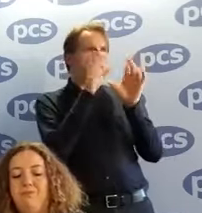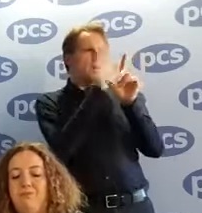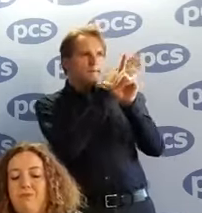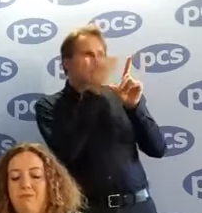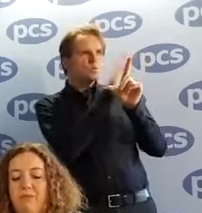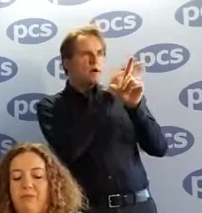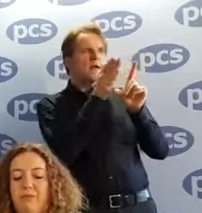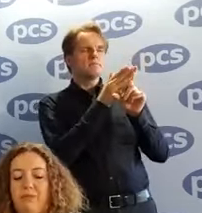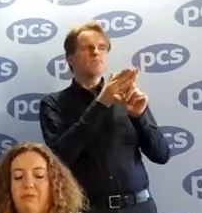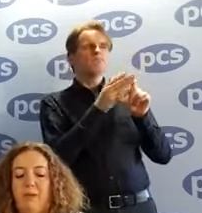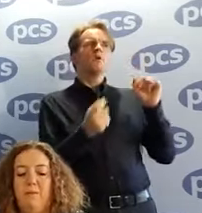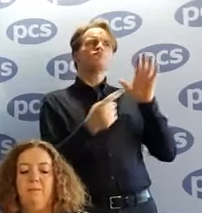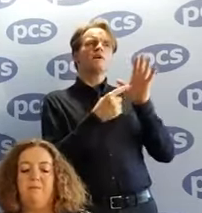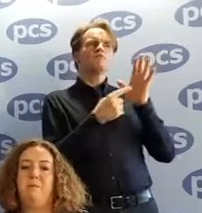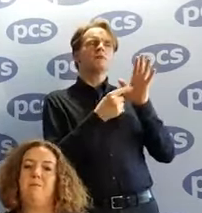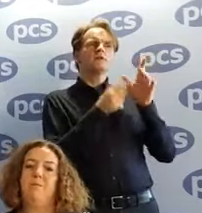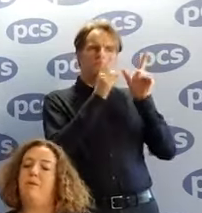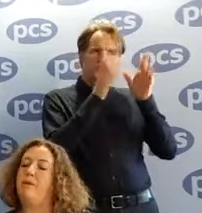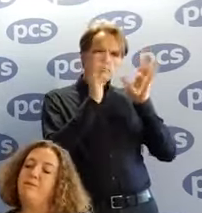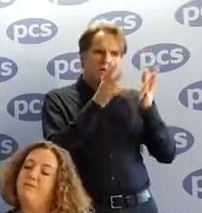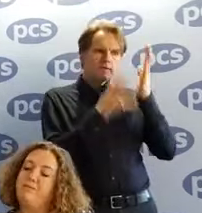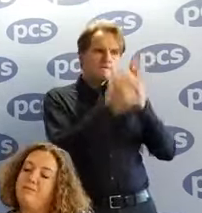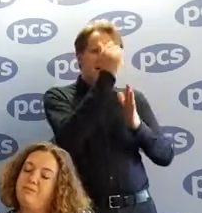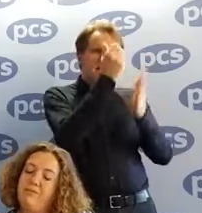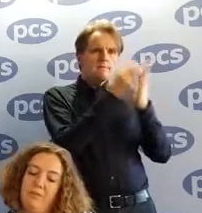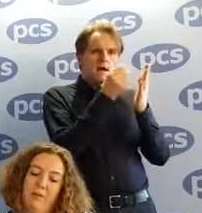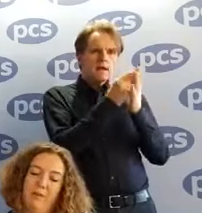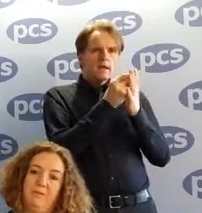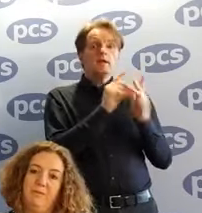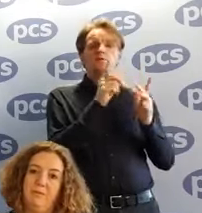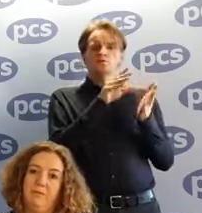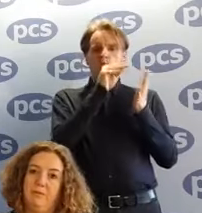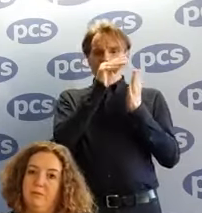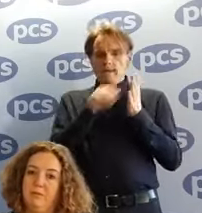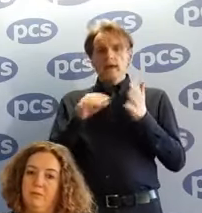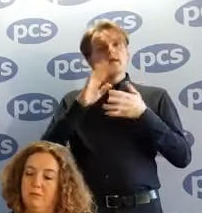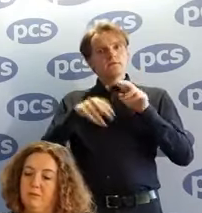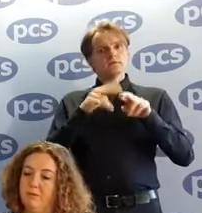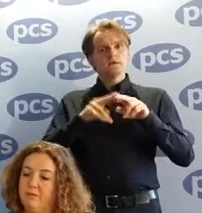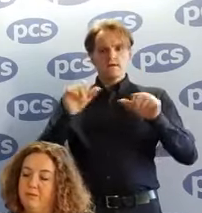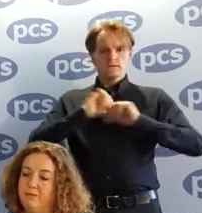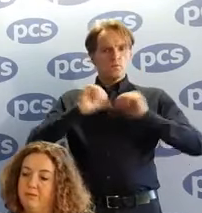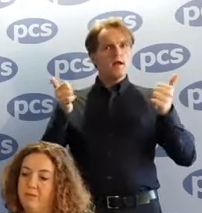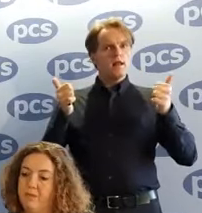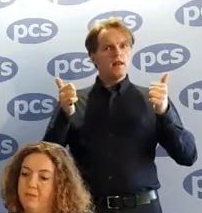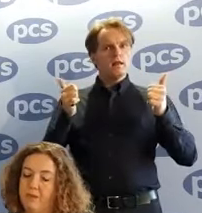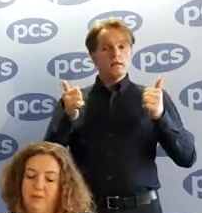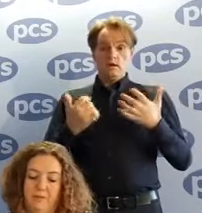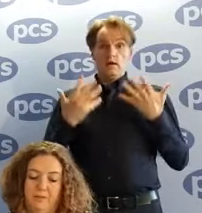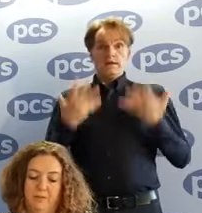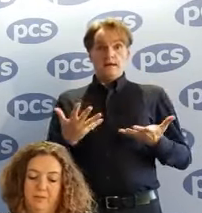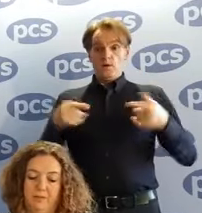to prioritise was finding money to treat its hard-working staff in a decent way and we've now got to persuade the UK government to do